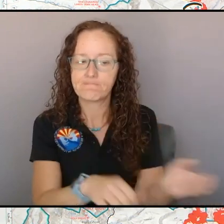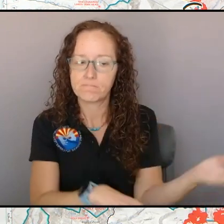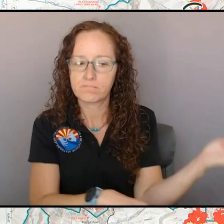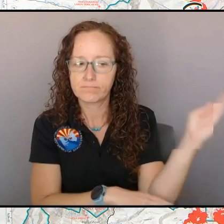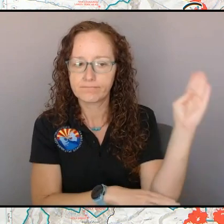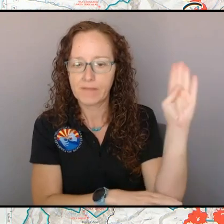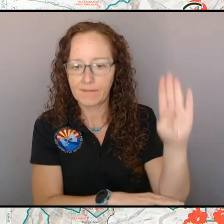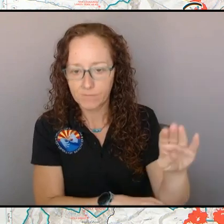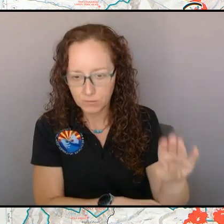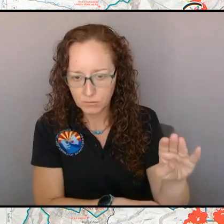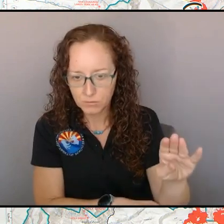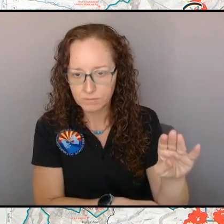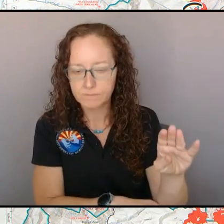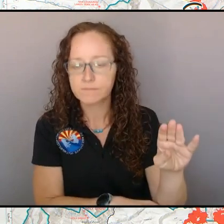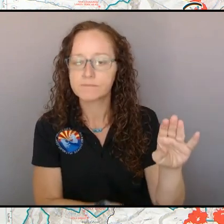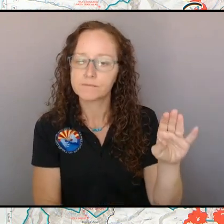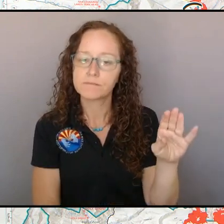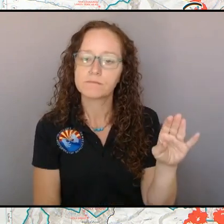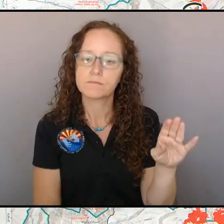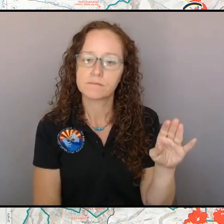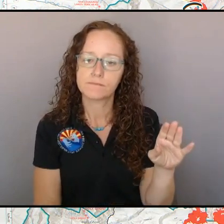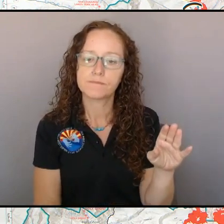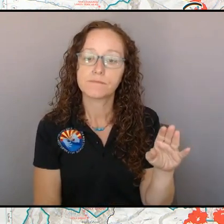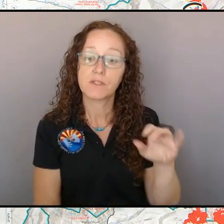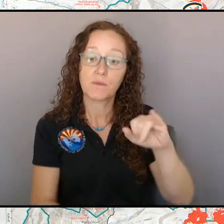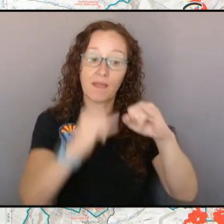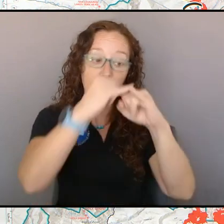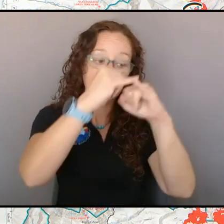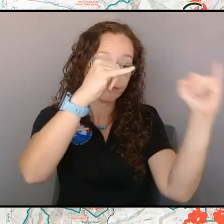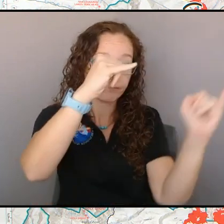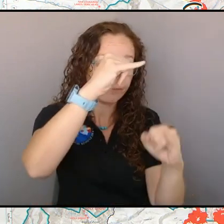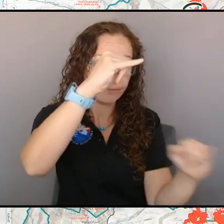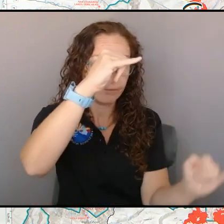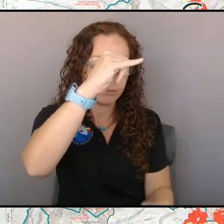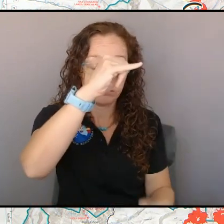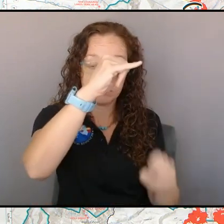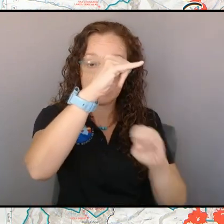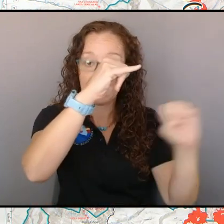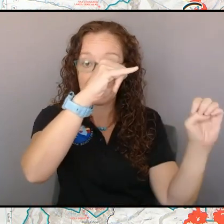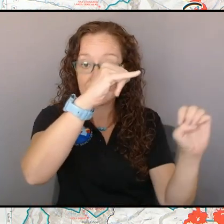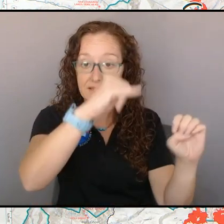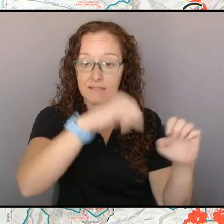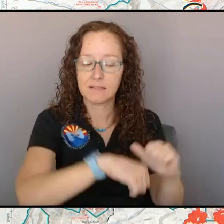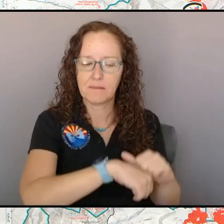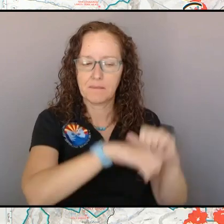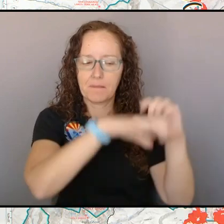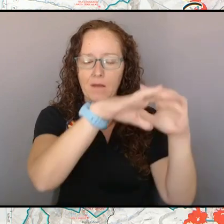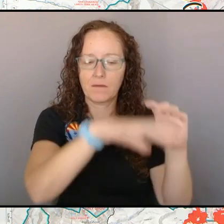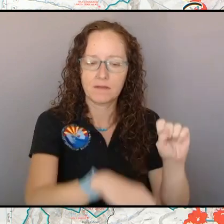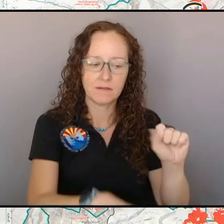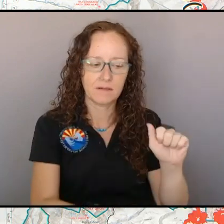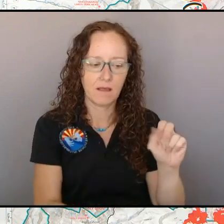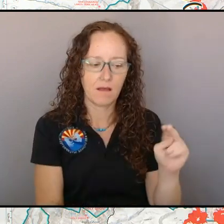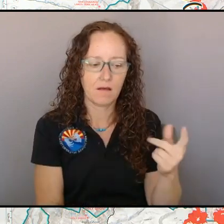across this portion, basically the east slopes of the Sangre de Cristo Mountains and eastward, we're going to see